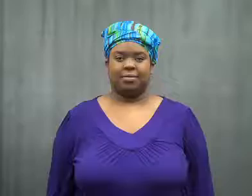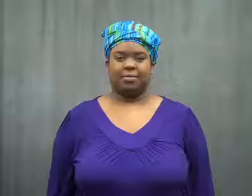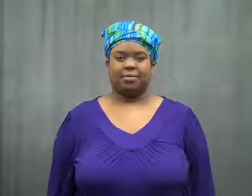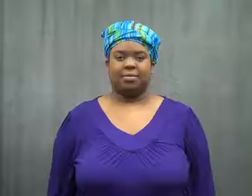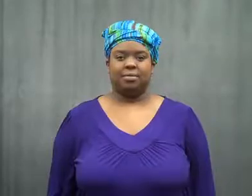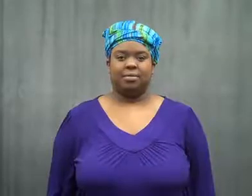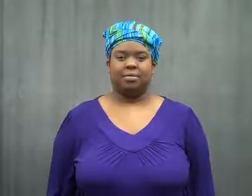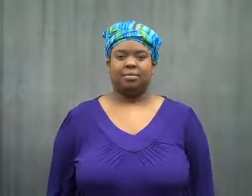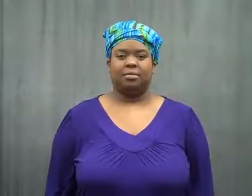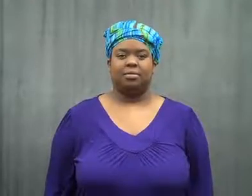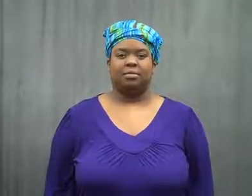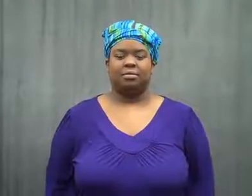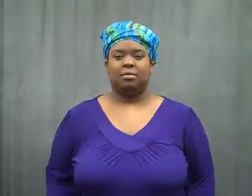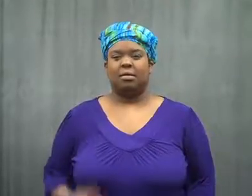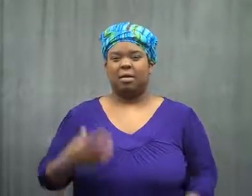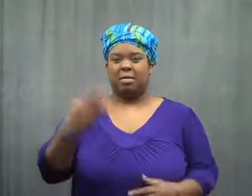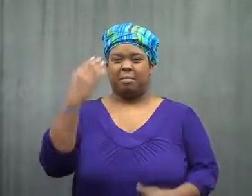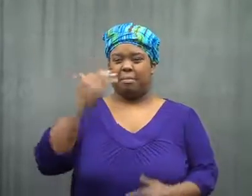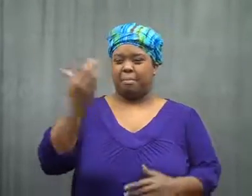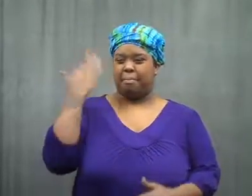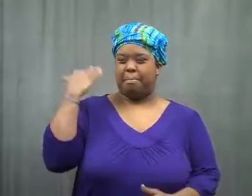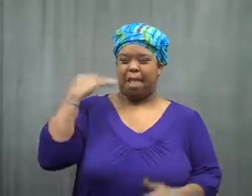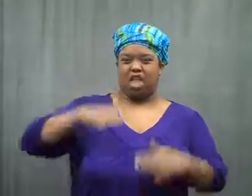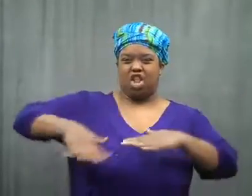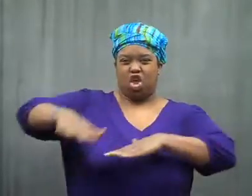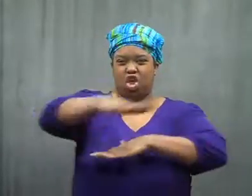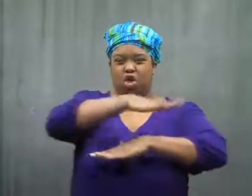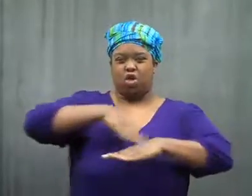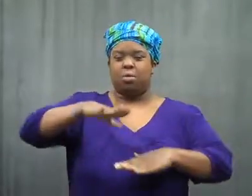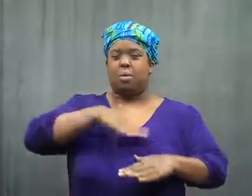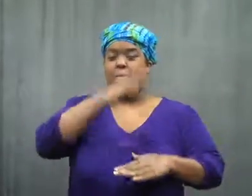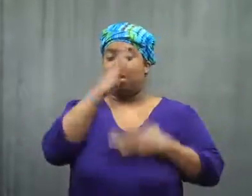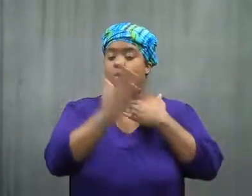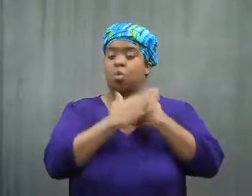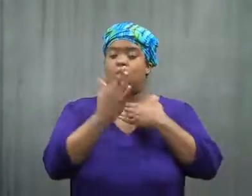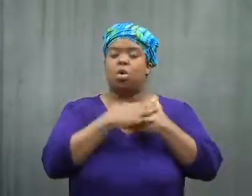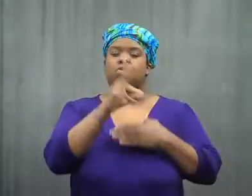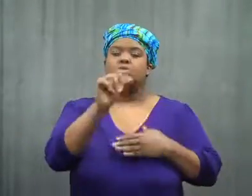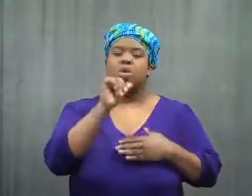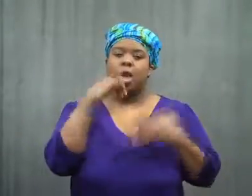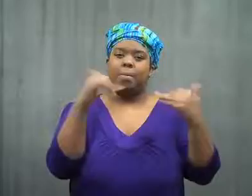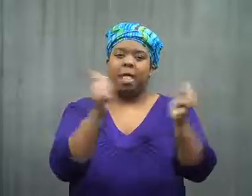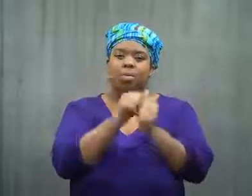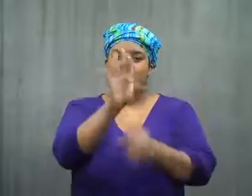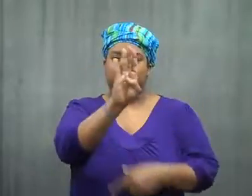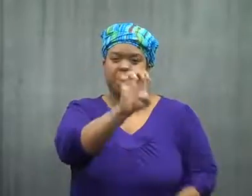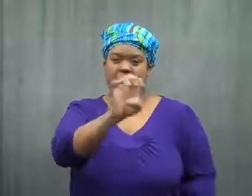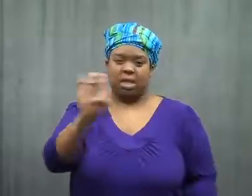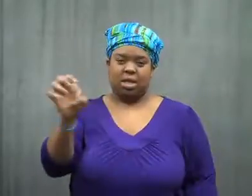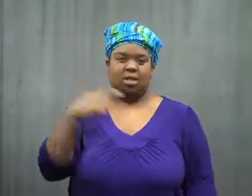My mother warned me not to play with bees in the backyard.